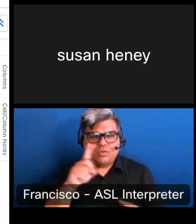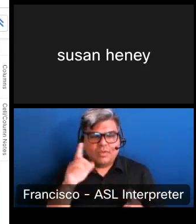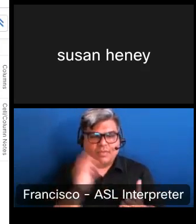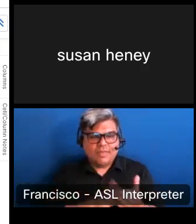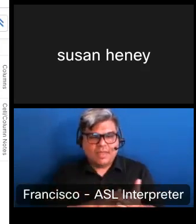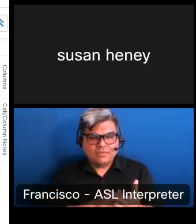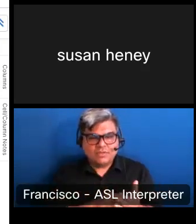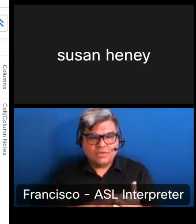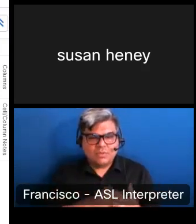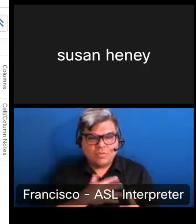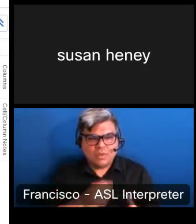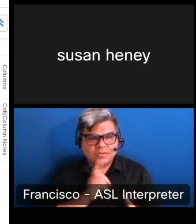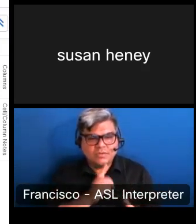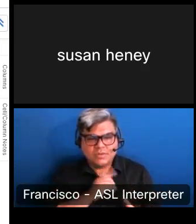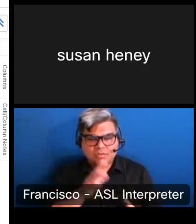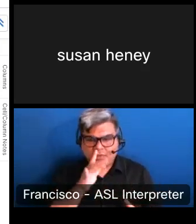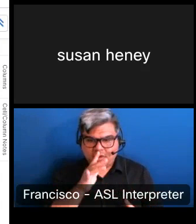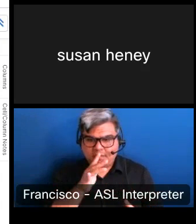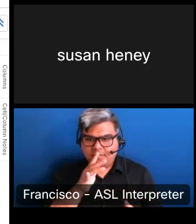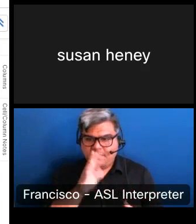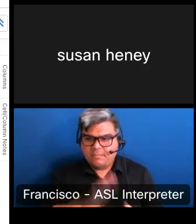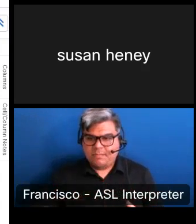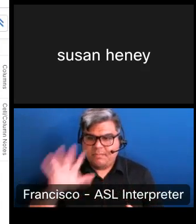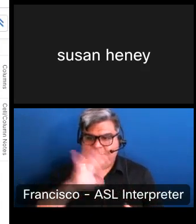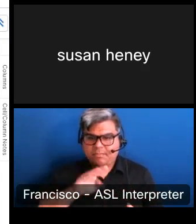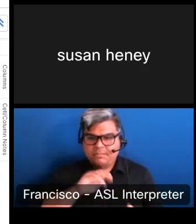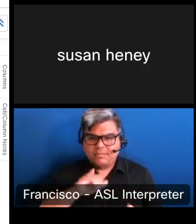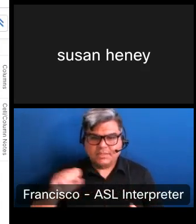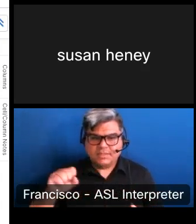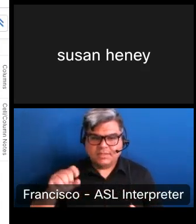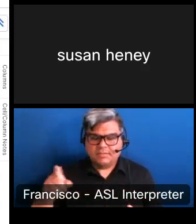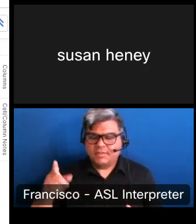single moms in the state of Mississippi, as opposed to the number of Black or African